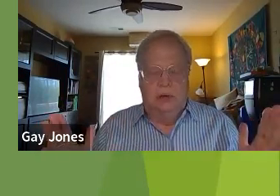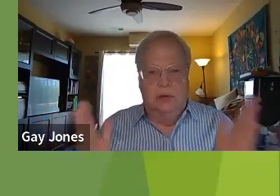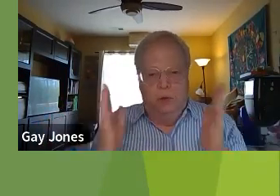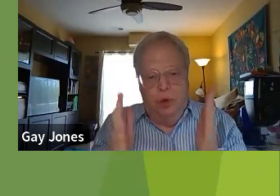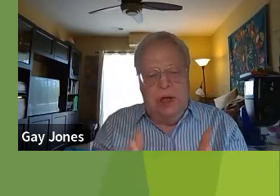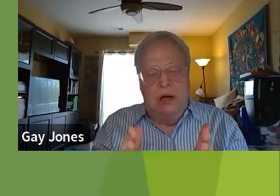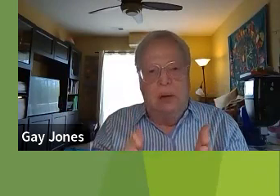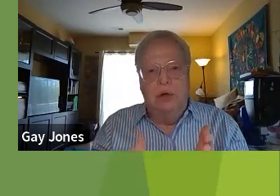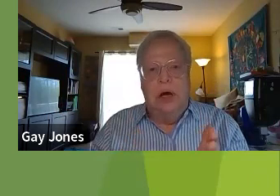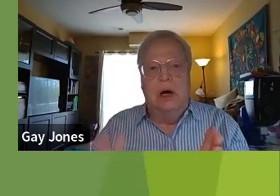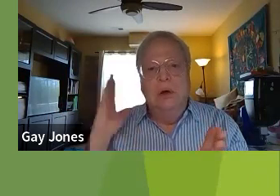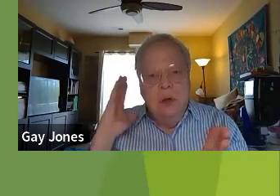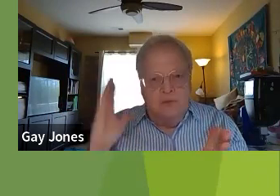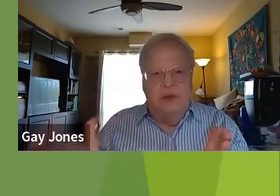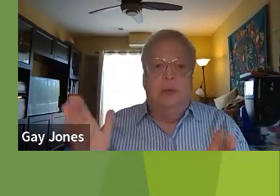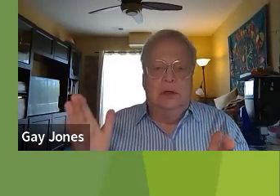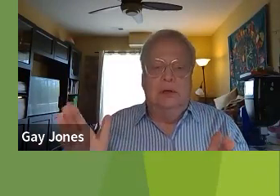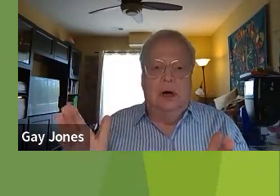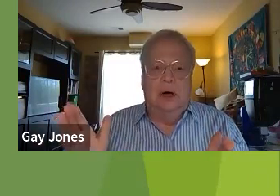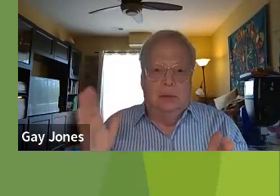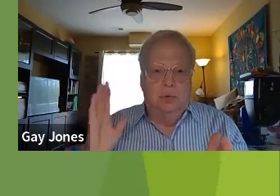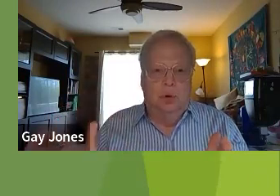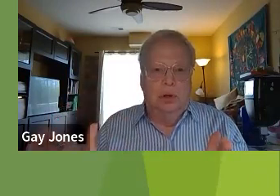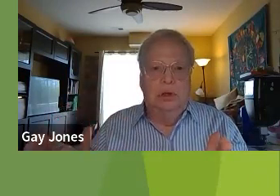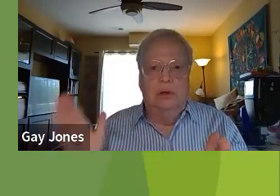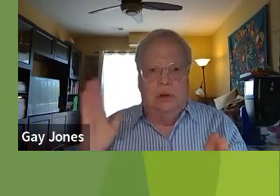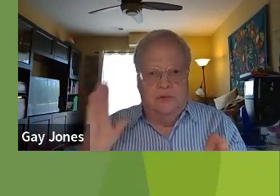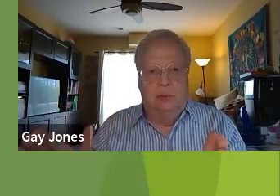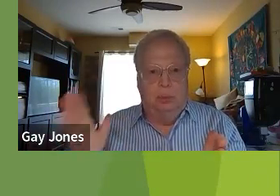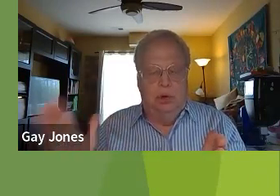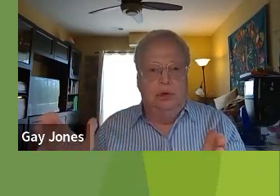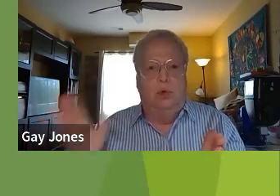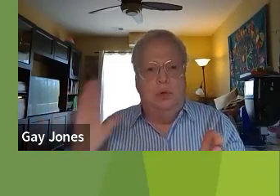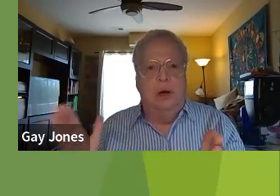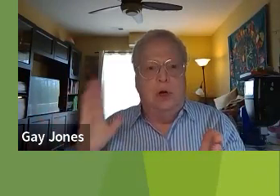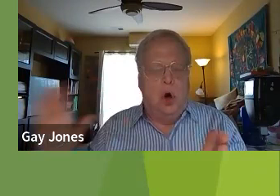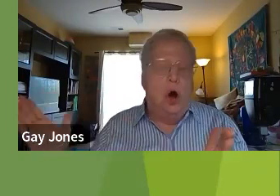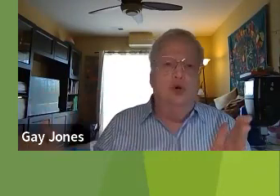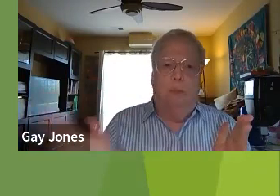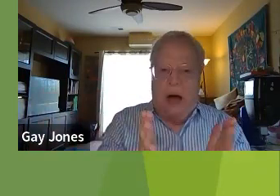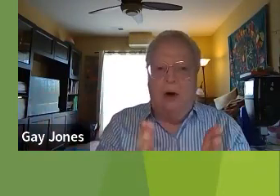If you put that number down, the FEMA employee, the FEMA person will be able to call you back